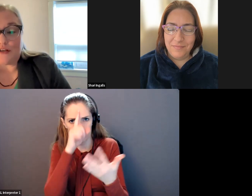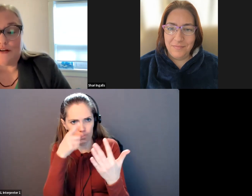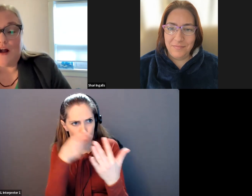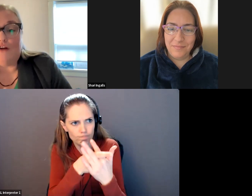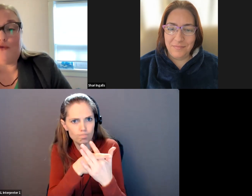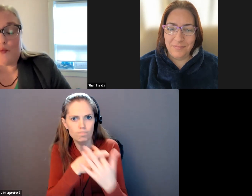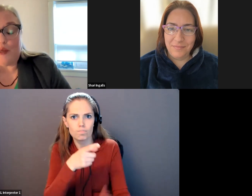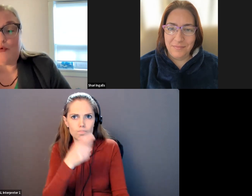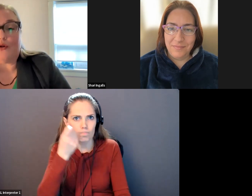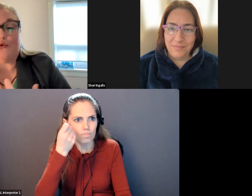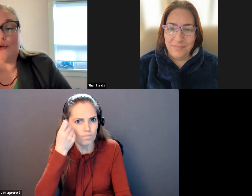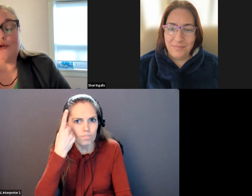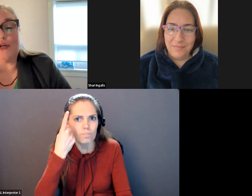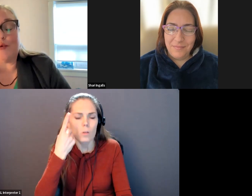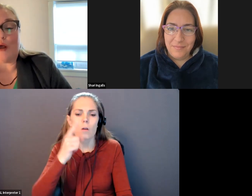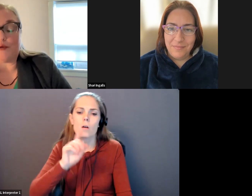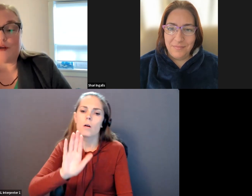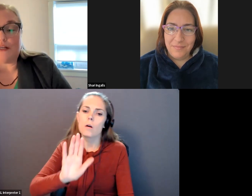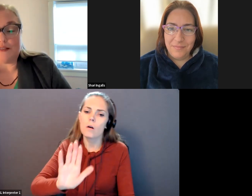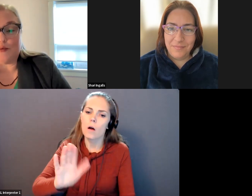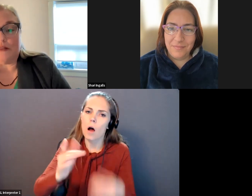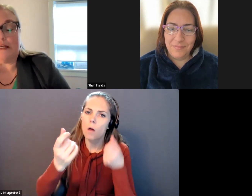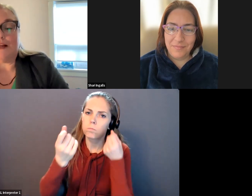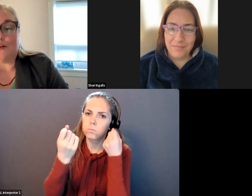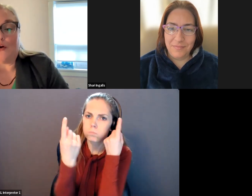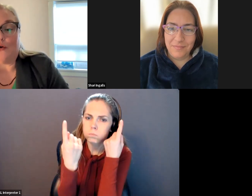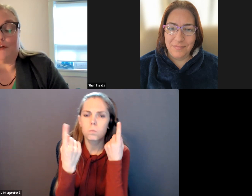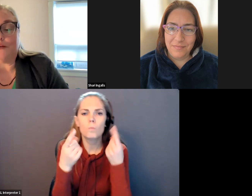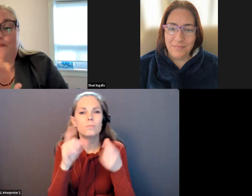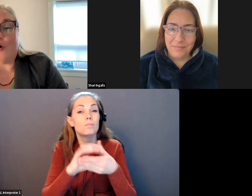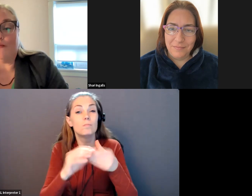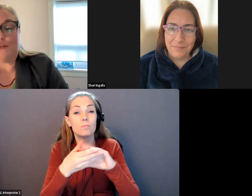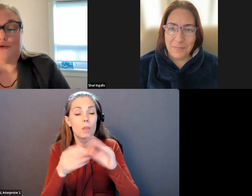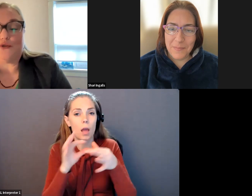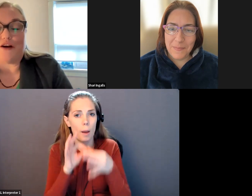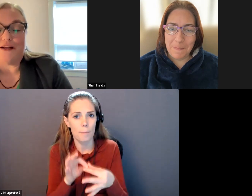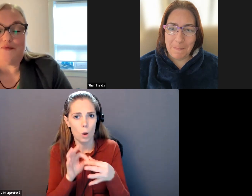for people who are learning about episodic disability and long COVID. Over to you Shari.